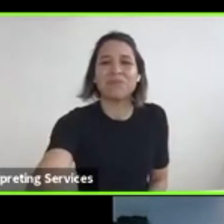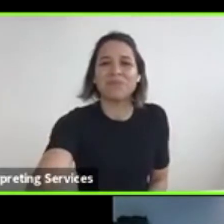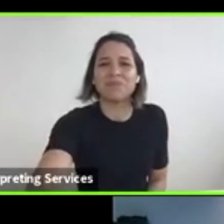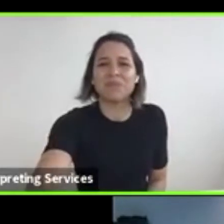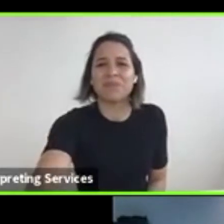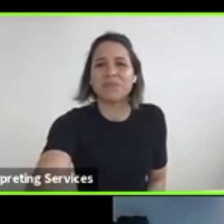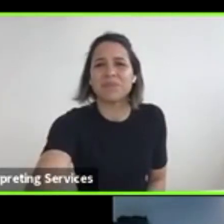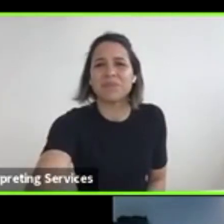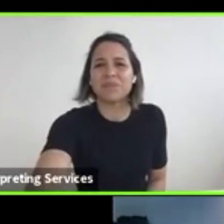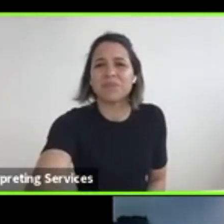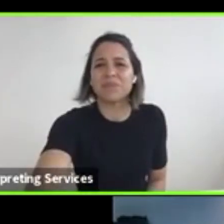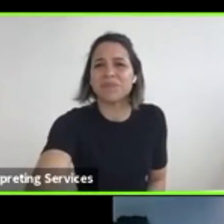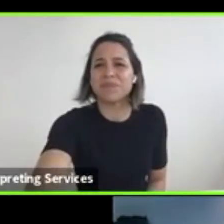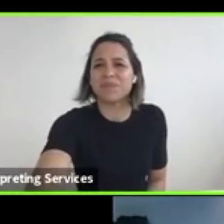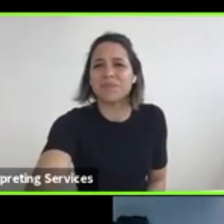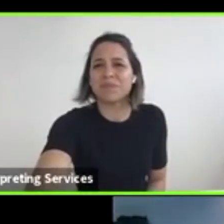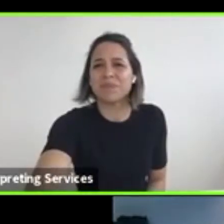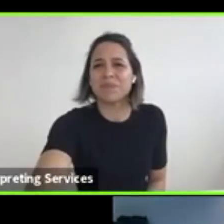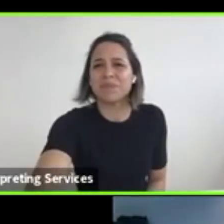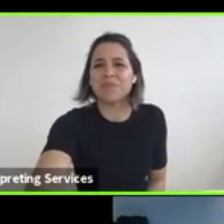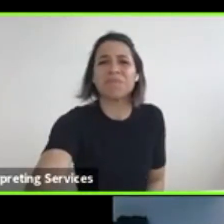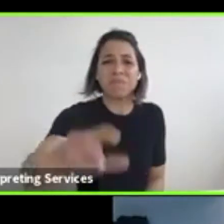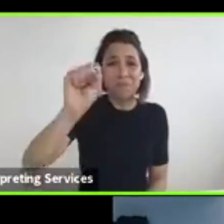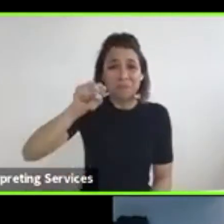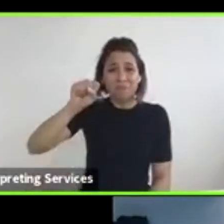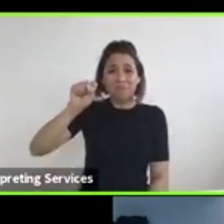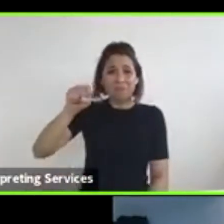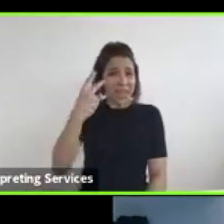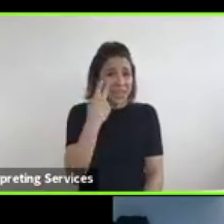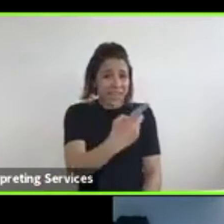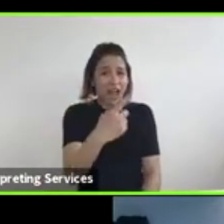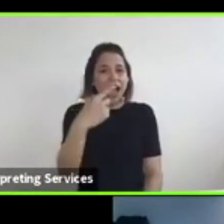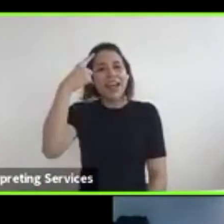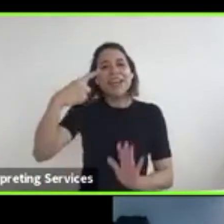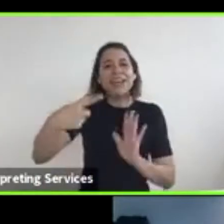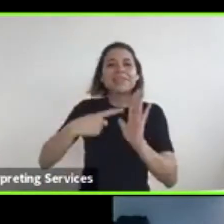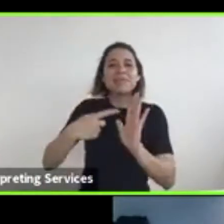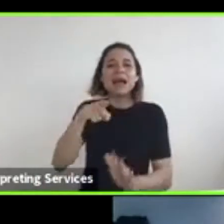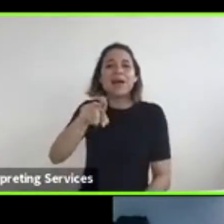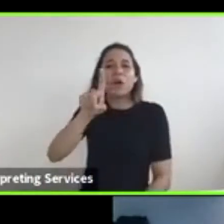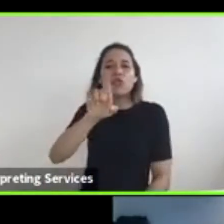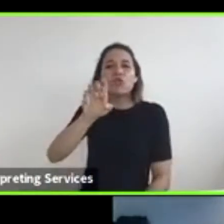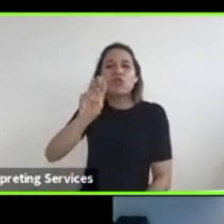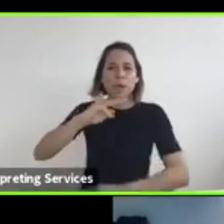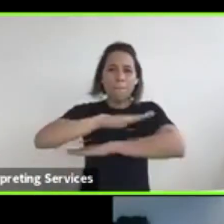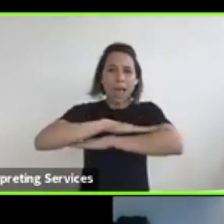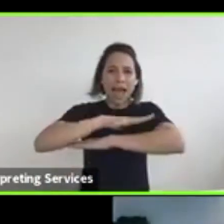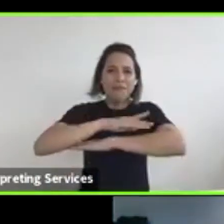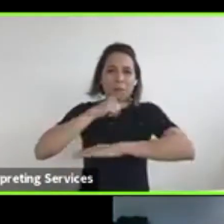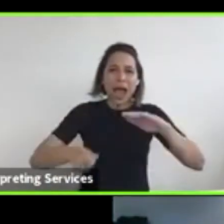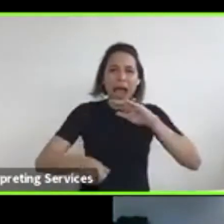(JACKSON): OH, YOU CAN? (ALEJANDRA): I CAN SEE YOU, I THINK SOMETIMES ZOOM HIDES WHO IS ON VIDEO OR NOT.